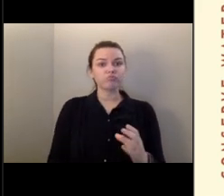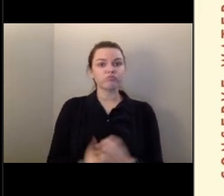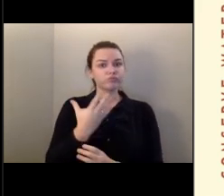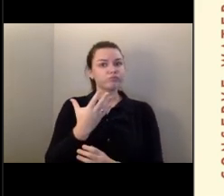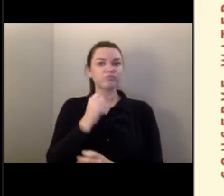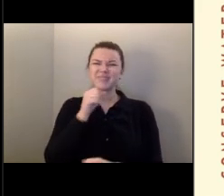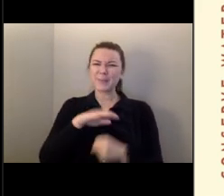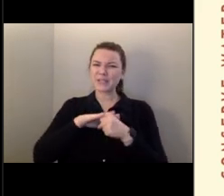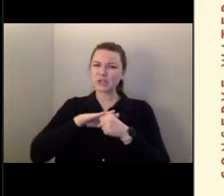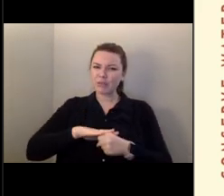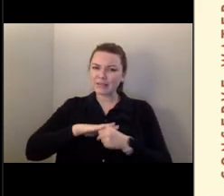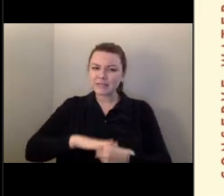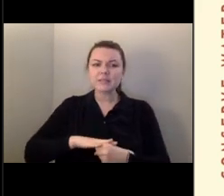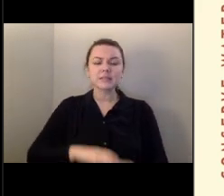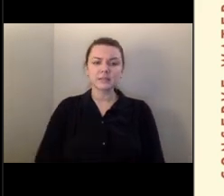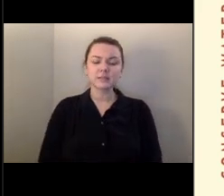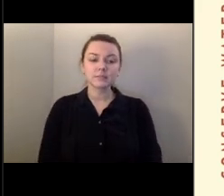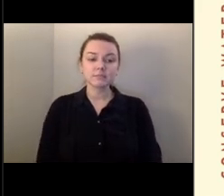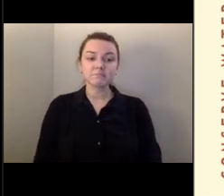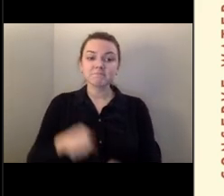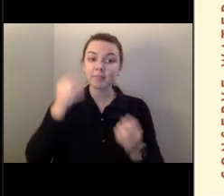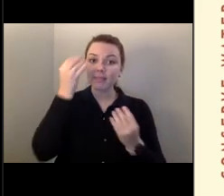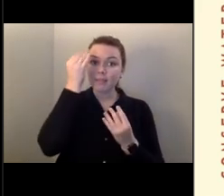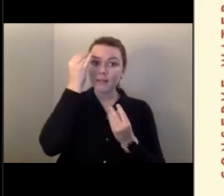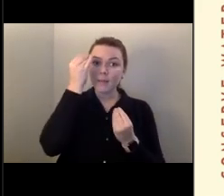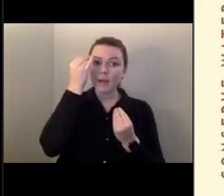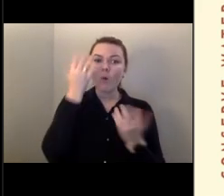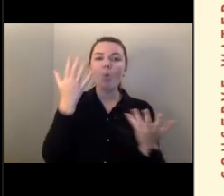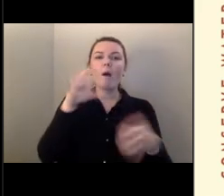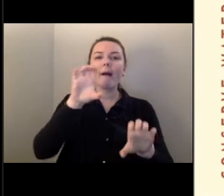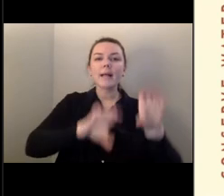We can think about, what are some of those chemicals that are going into the ocean,